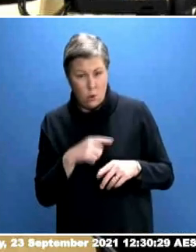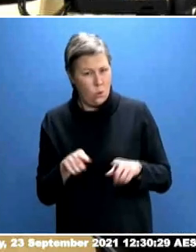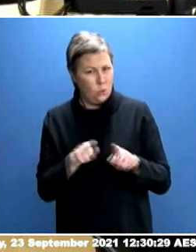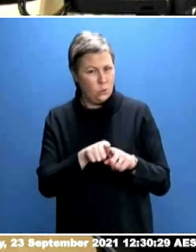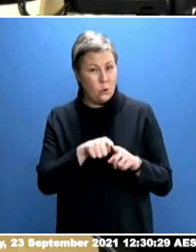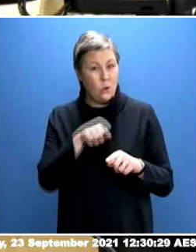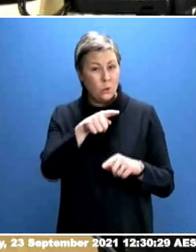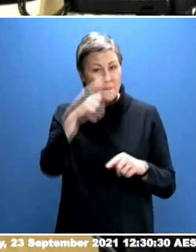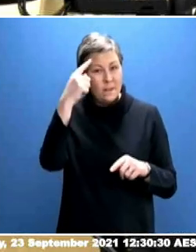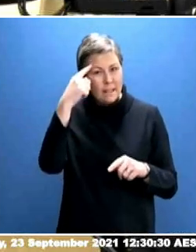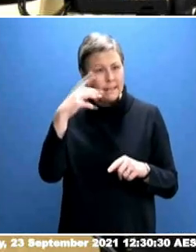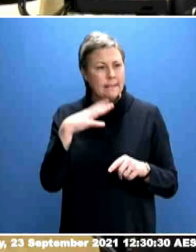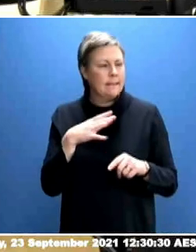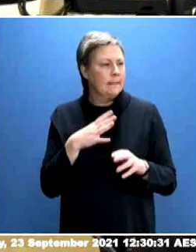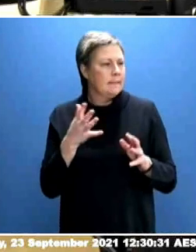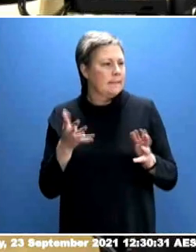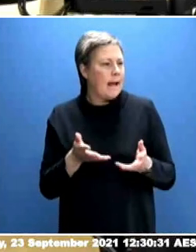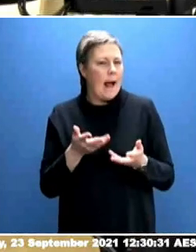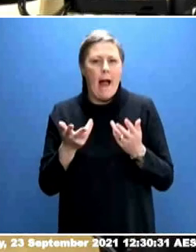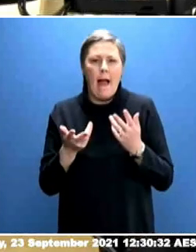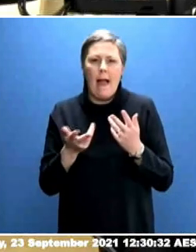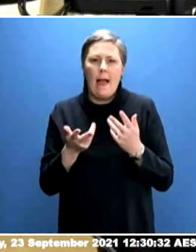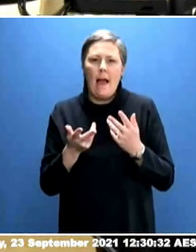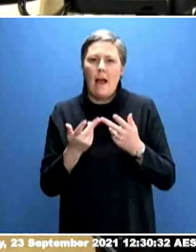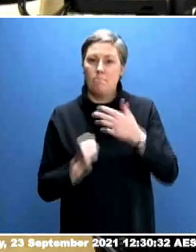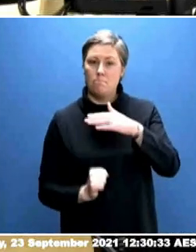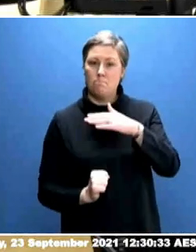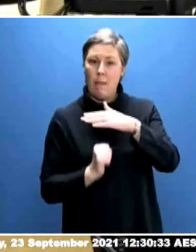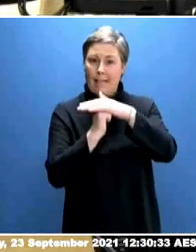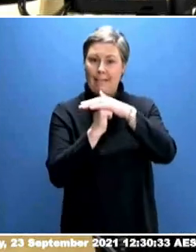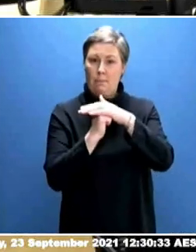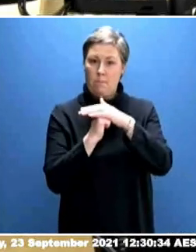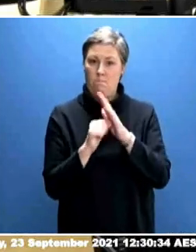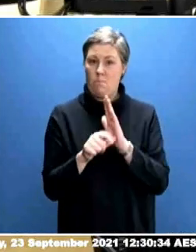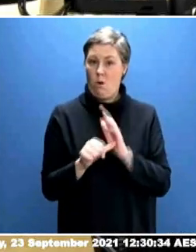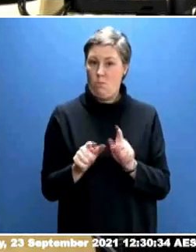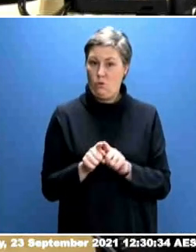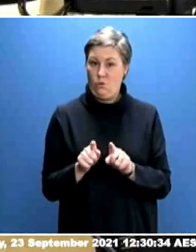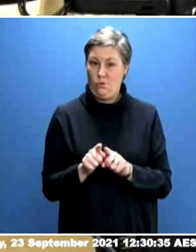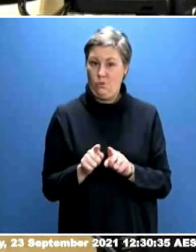there needs to be some other maximum period that might be the subject of legislation?